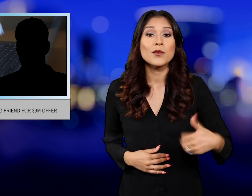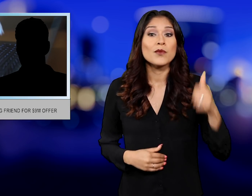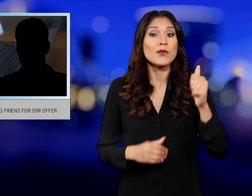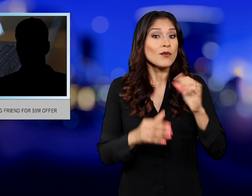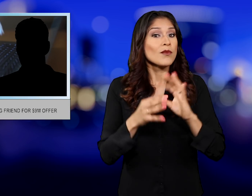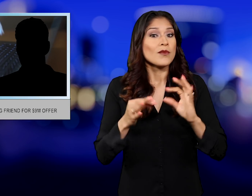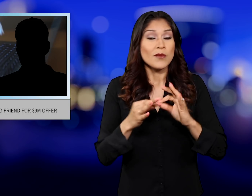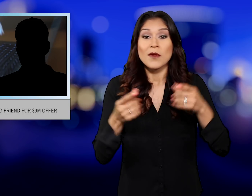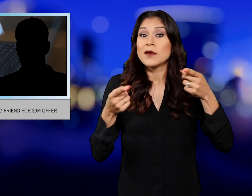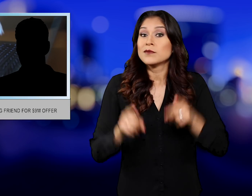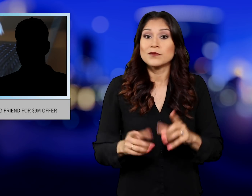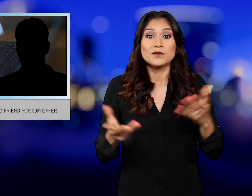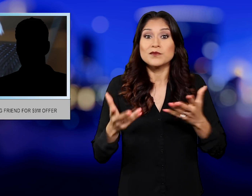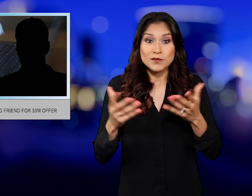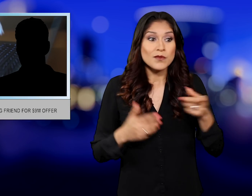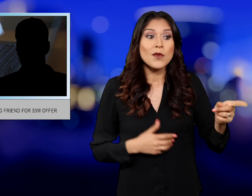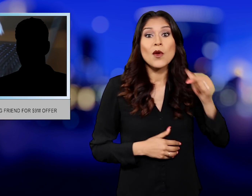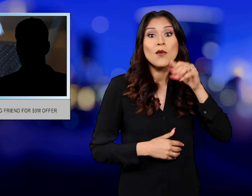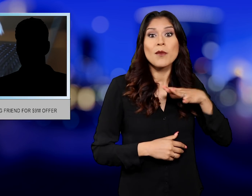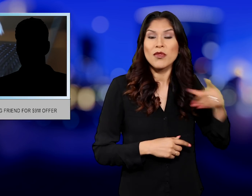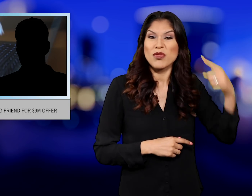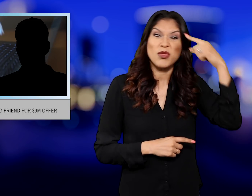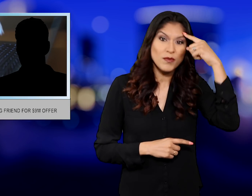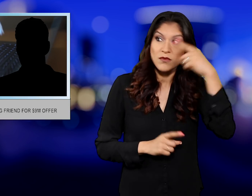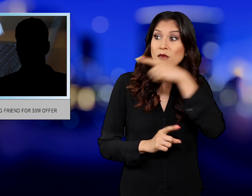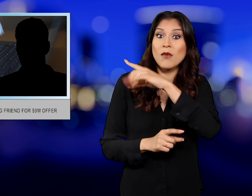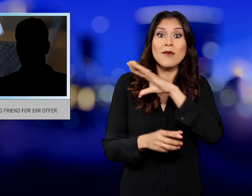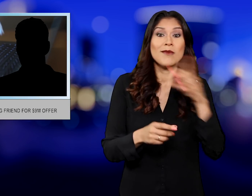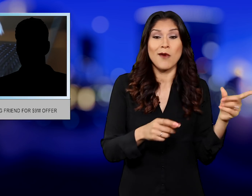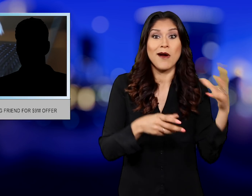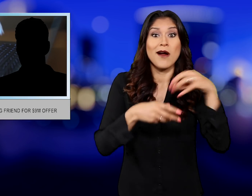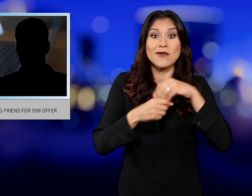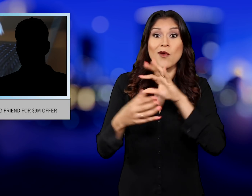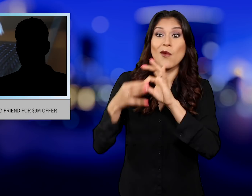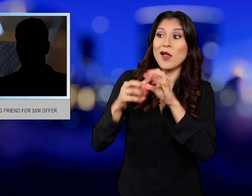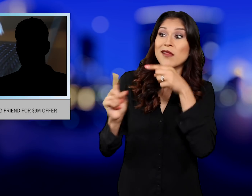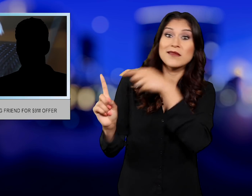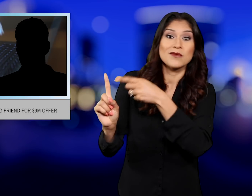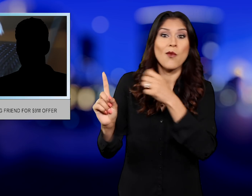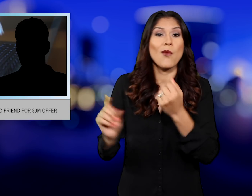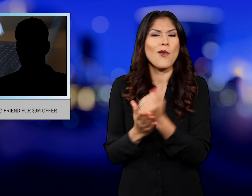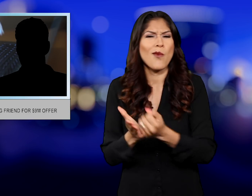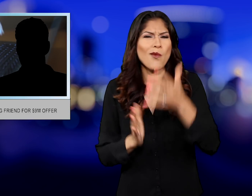Authorities say it all began after Brehmer struck up an online relationship with someone